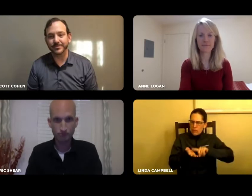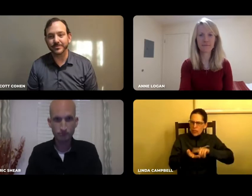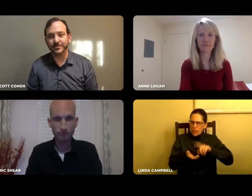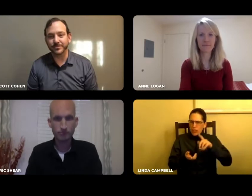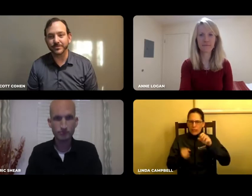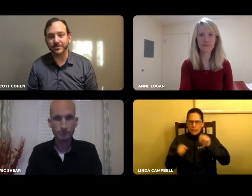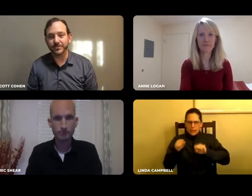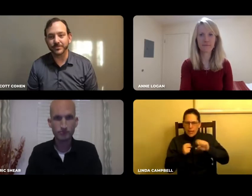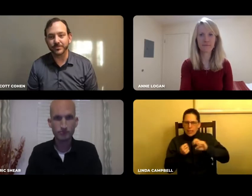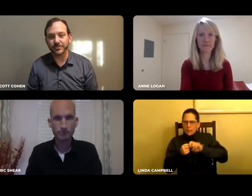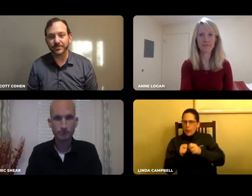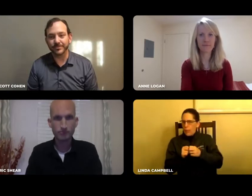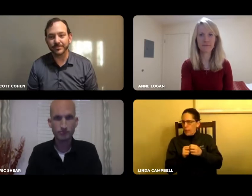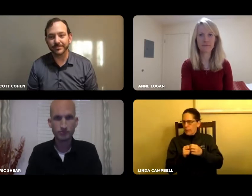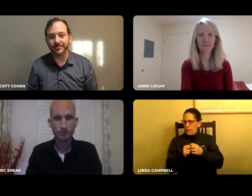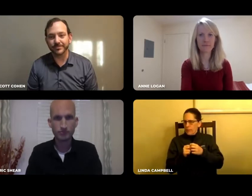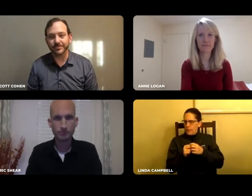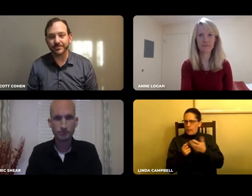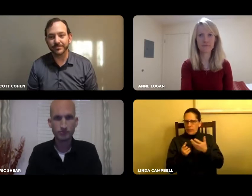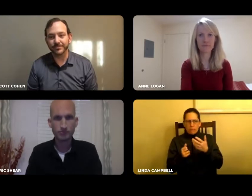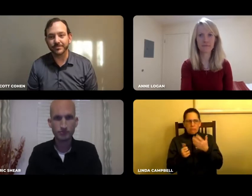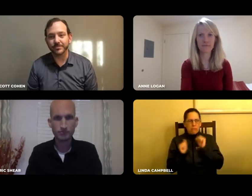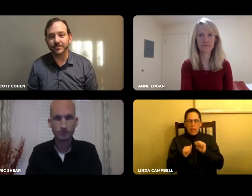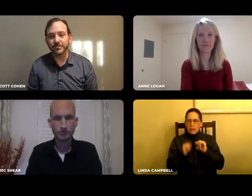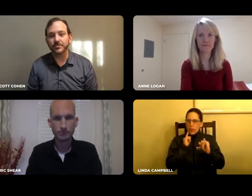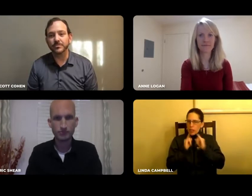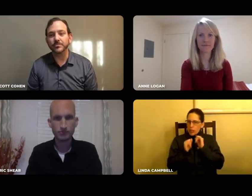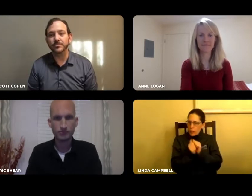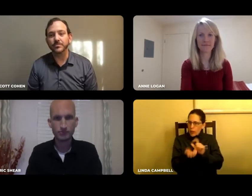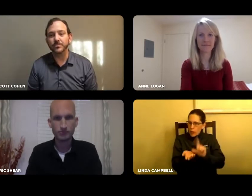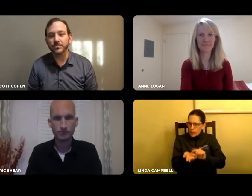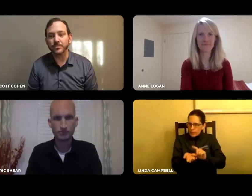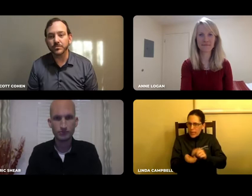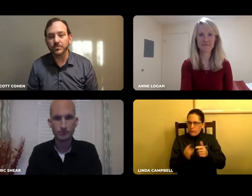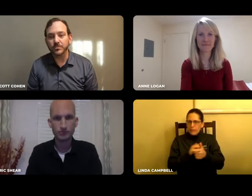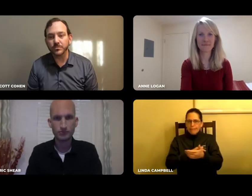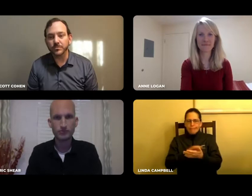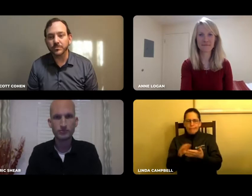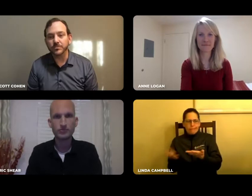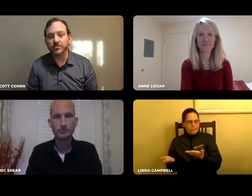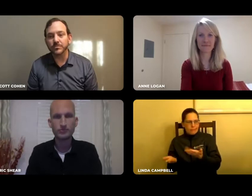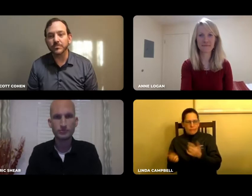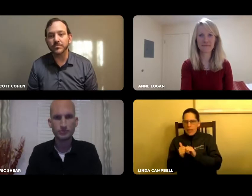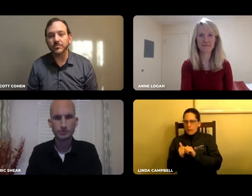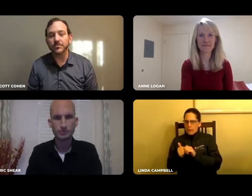research science problems, work on publications,